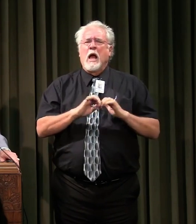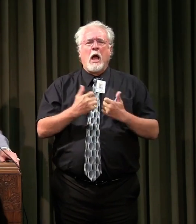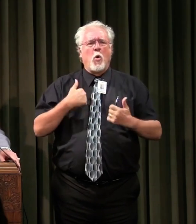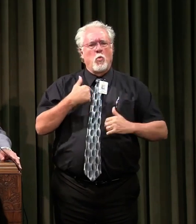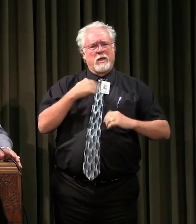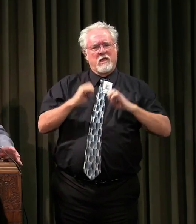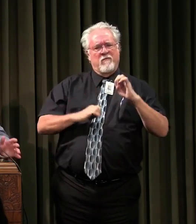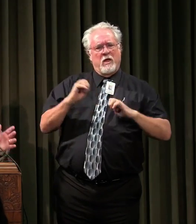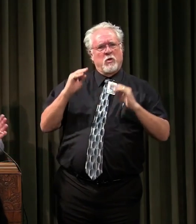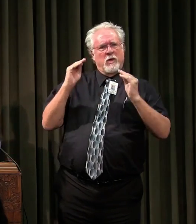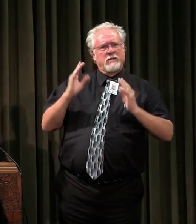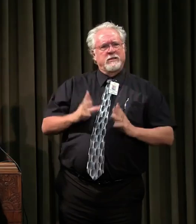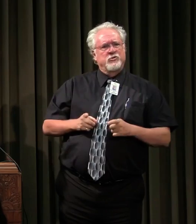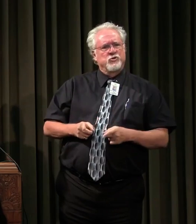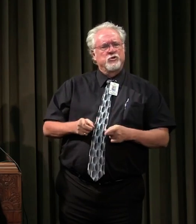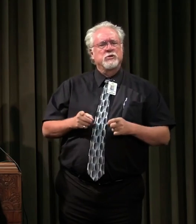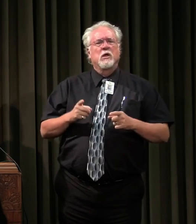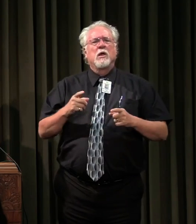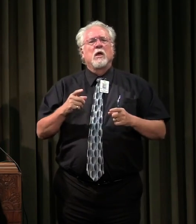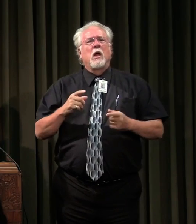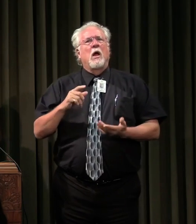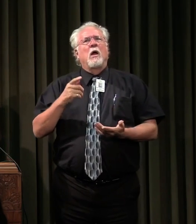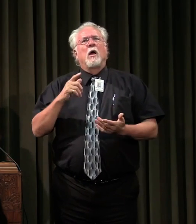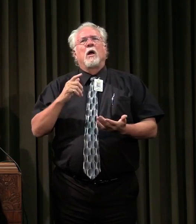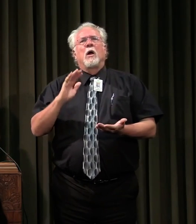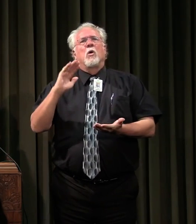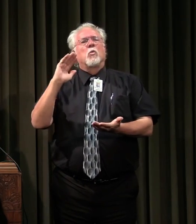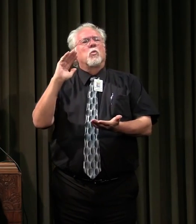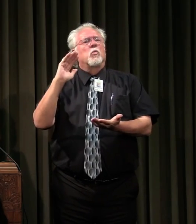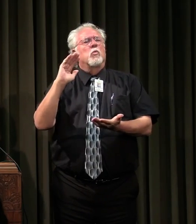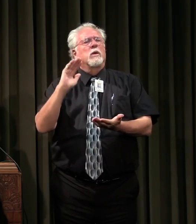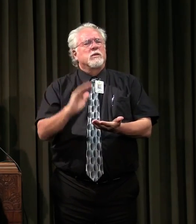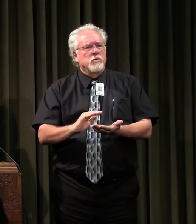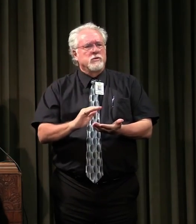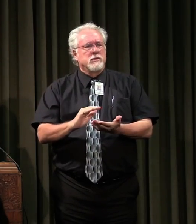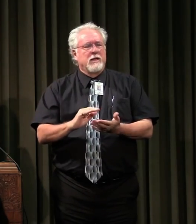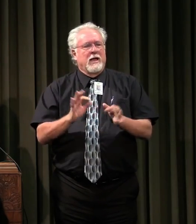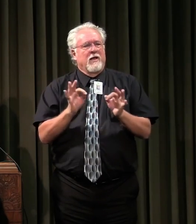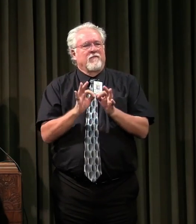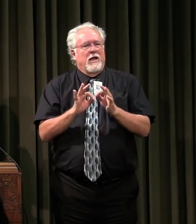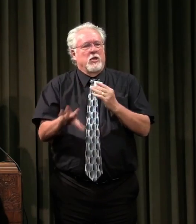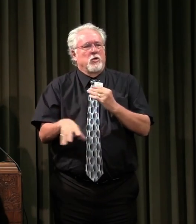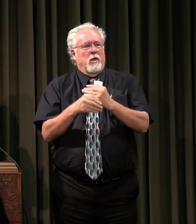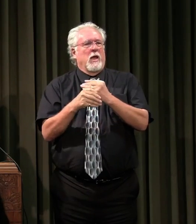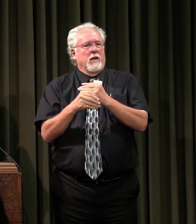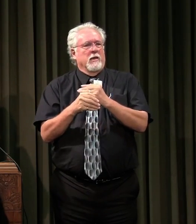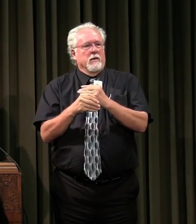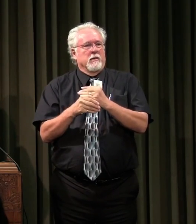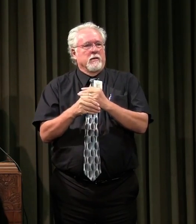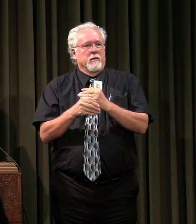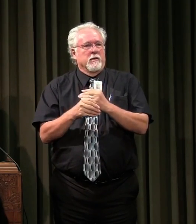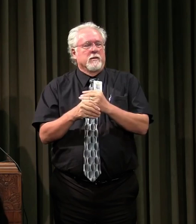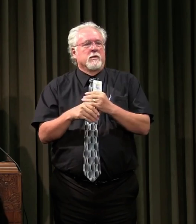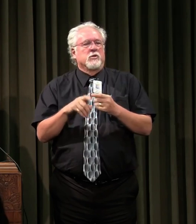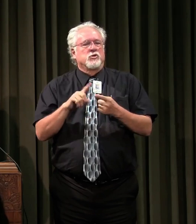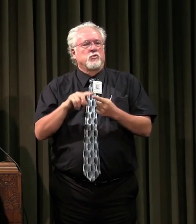teachers and reducing the the value-added method "VAM" to 35% of that